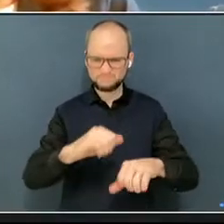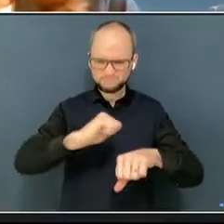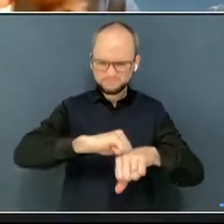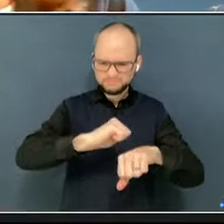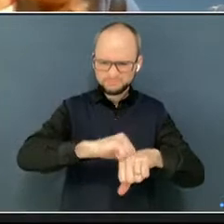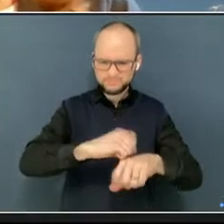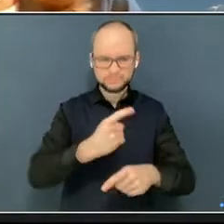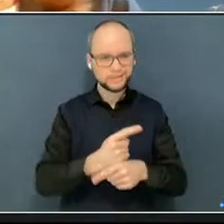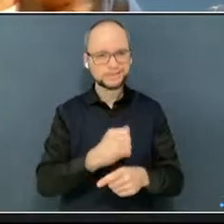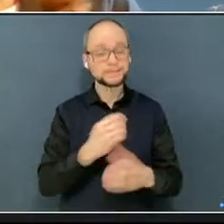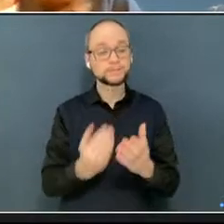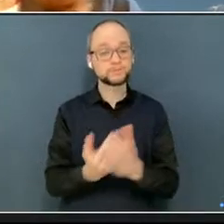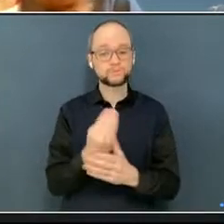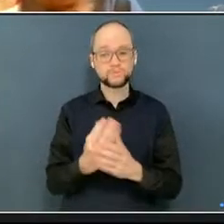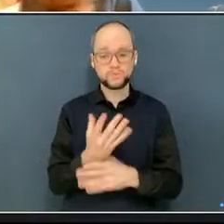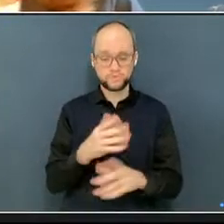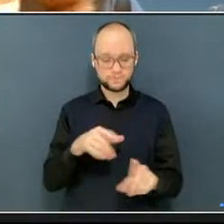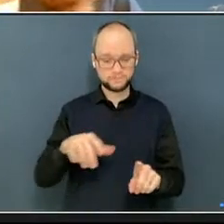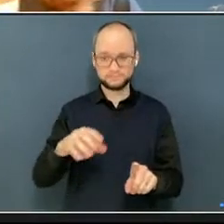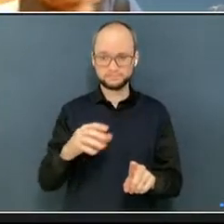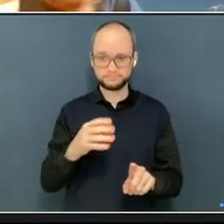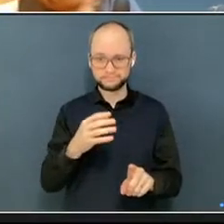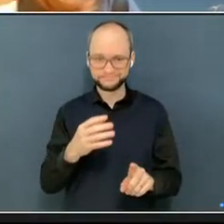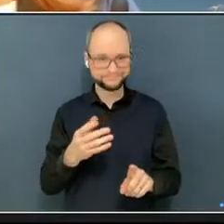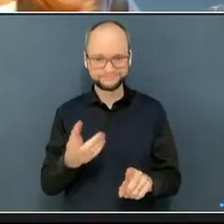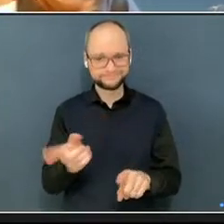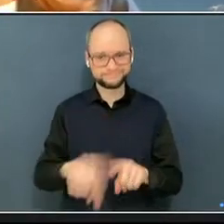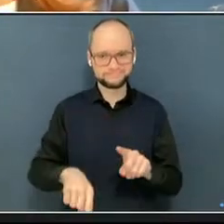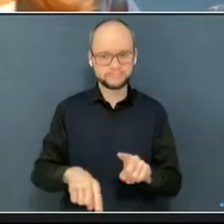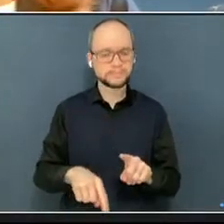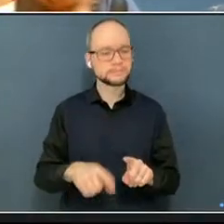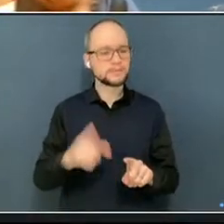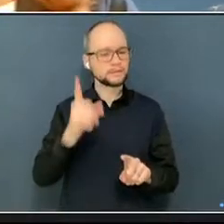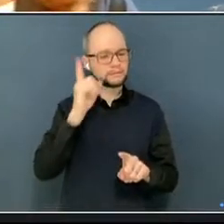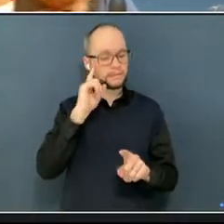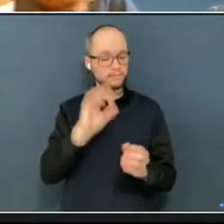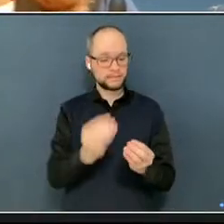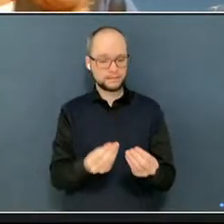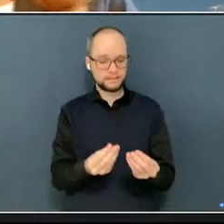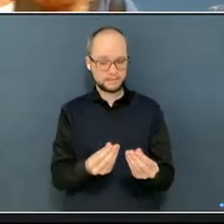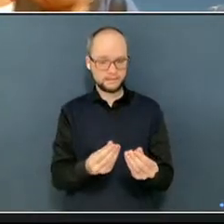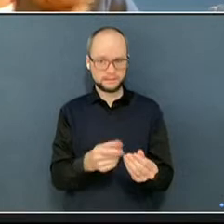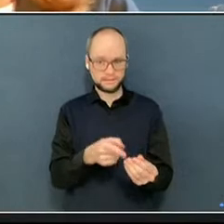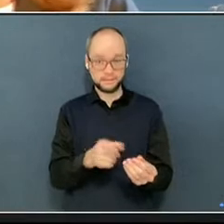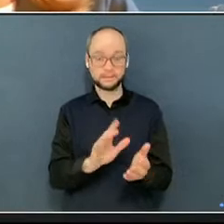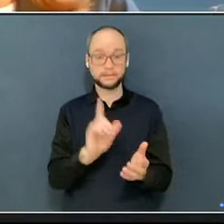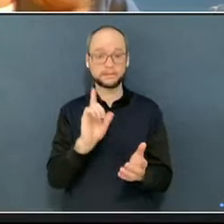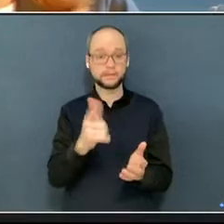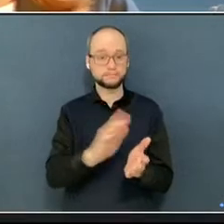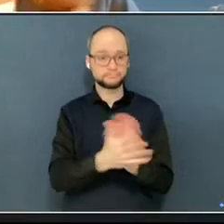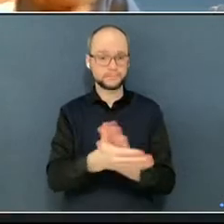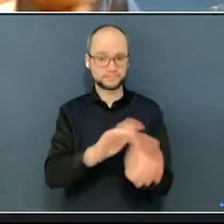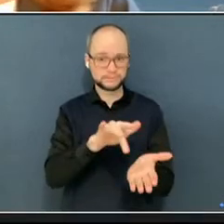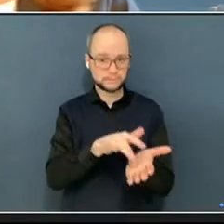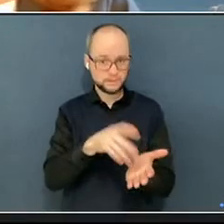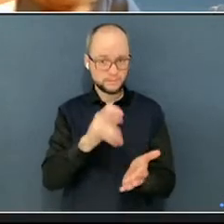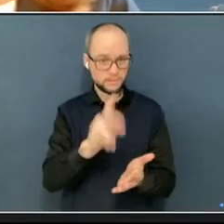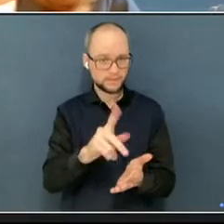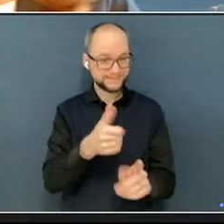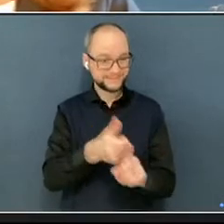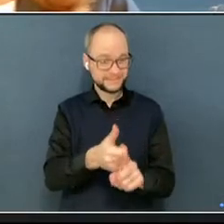that land that was there that became Central Park was not particularly good land and so it required